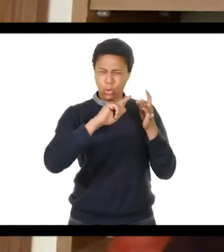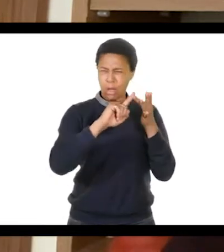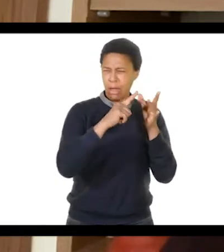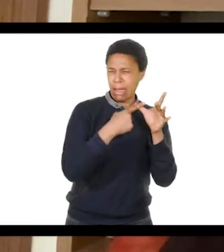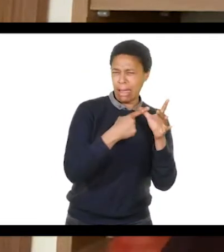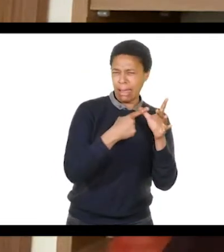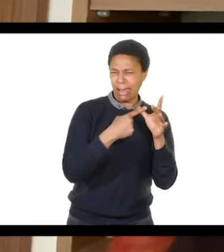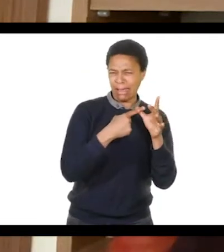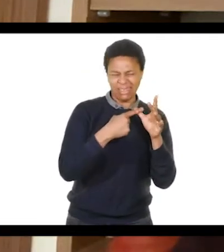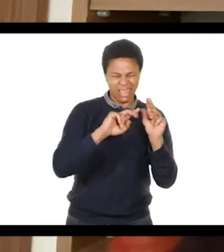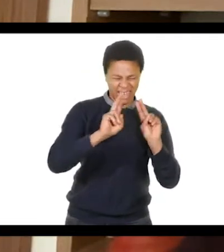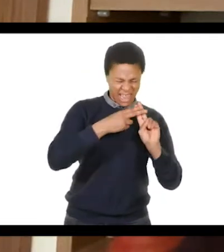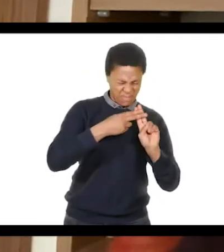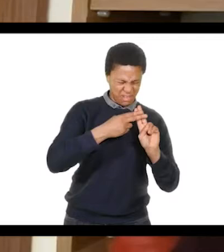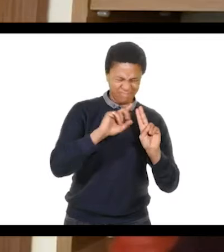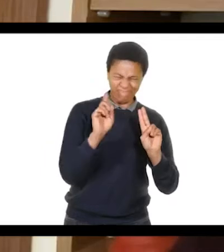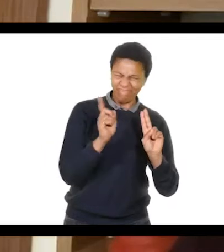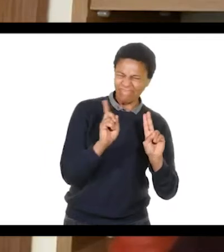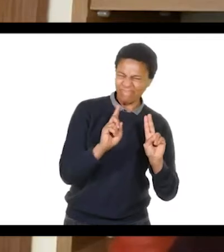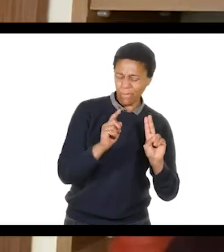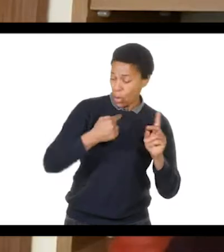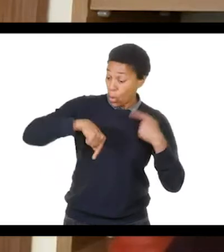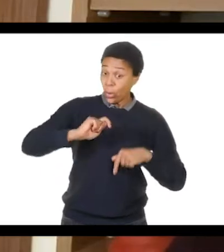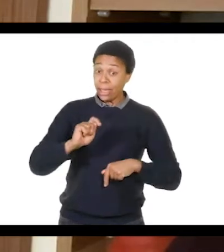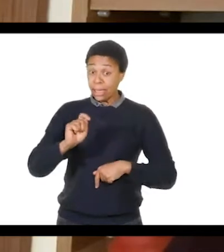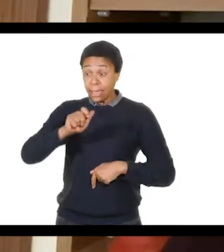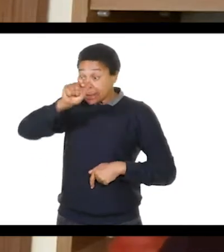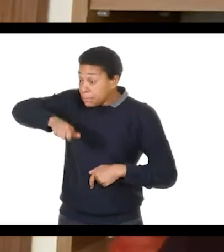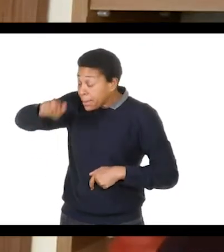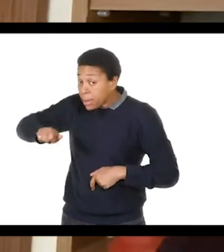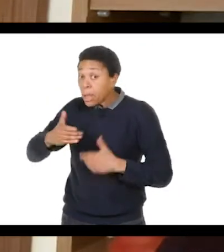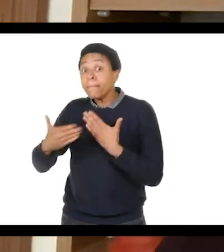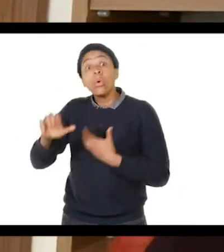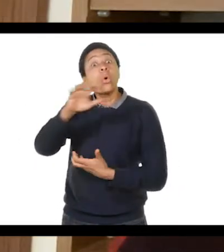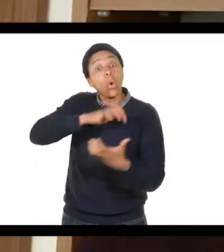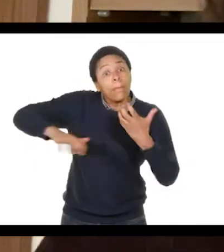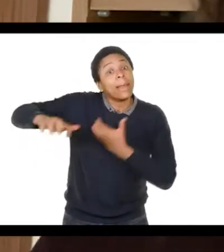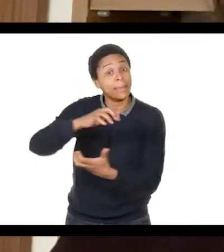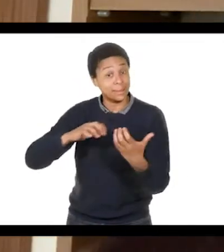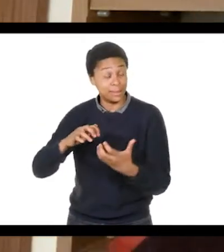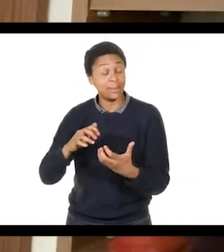We’re far more complex as individuals than one word can describe us.